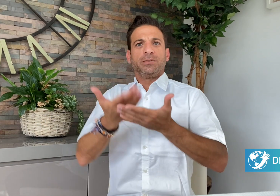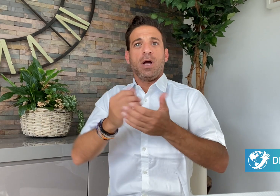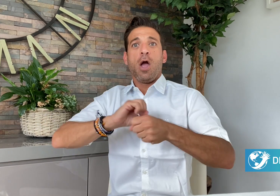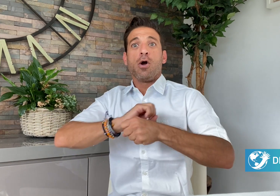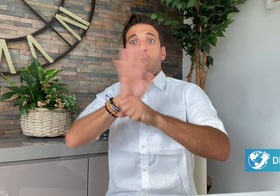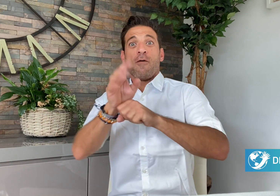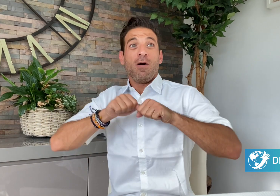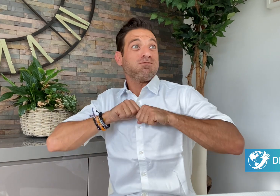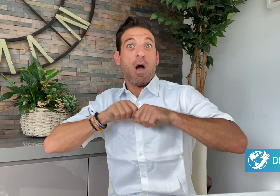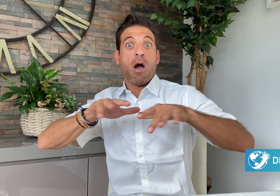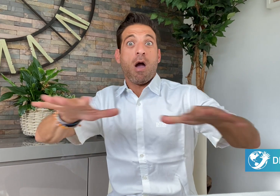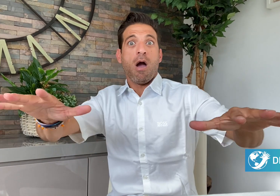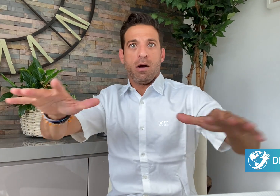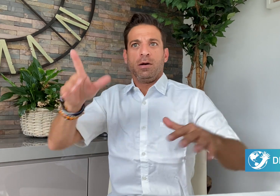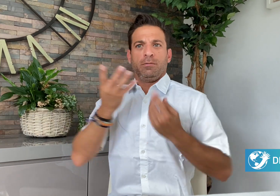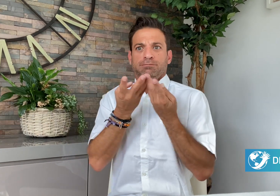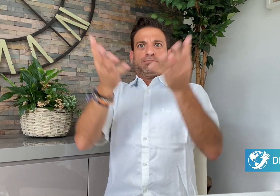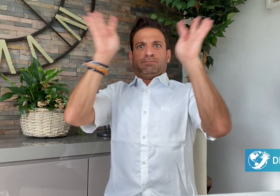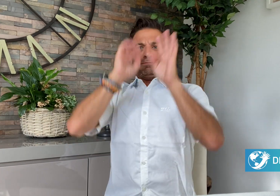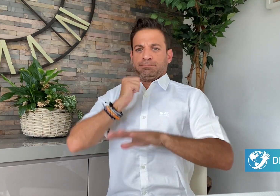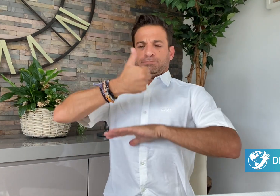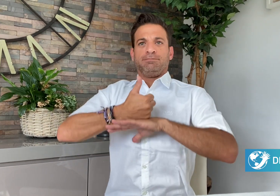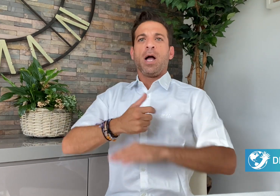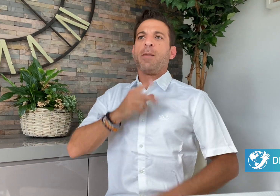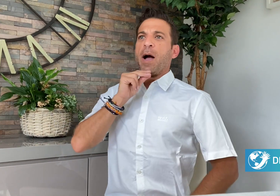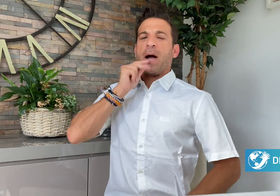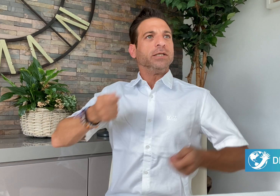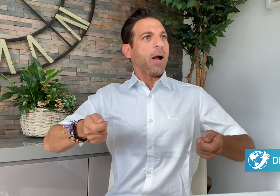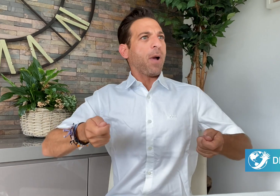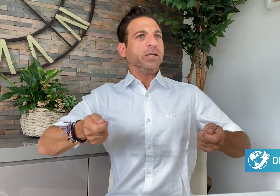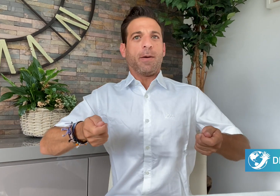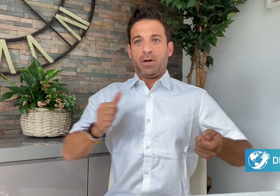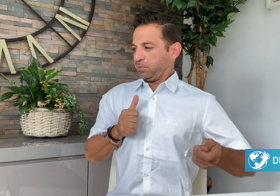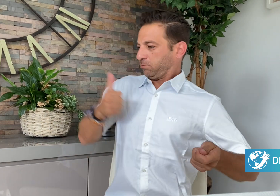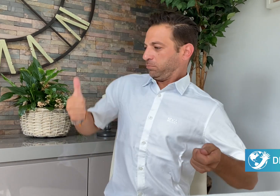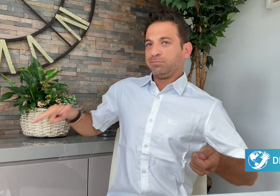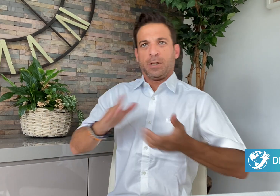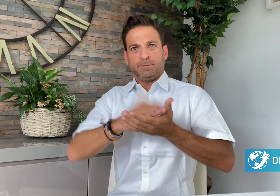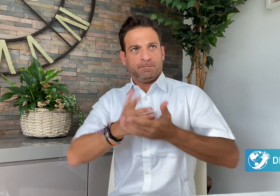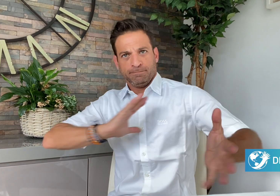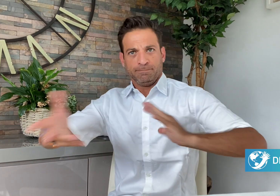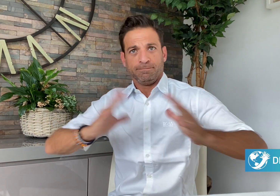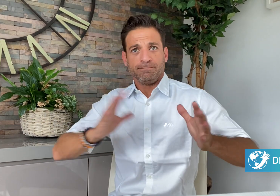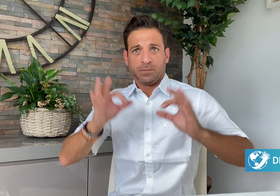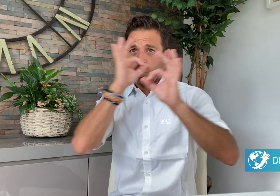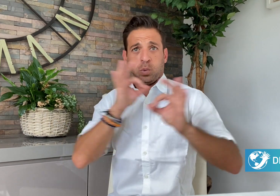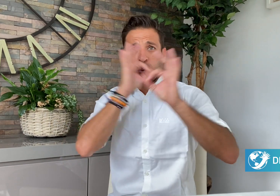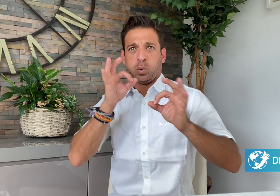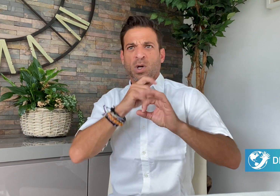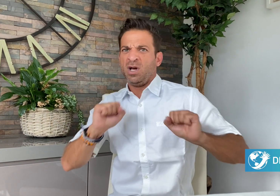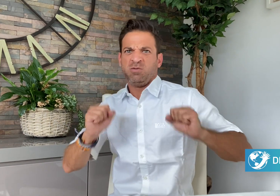interpreters during their COVID-19 briefings in September and October 2020.